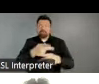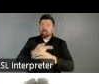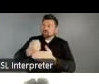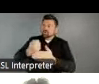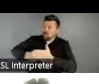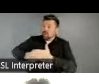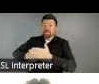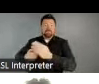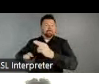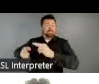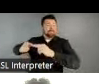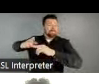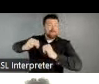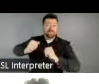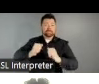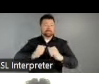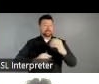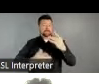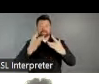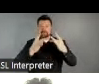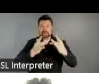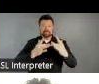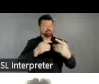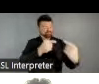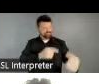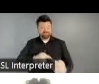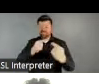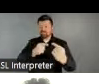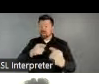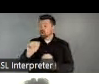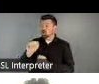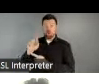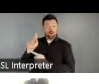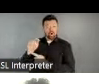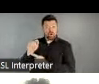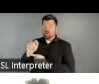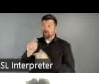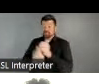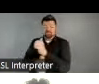leadership is transitioning with some leaders retiring and new perspectives entering. We're